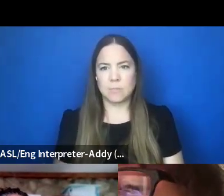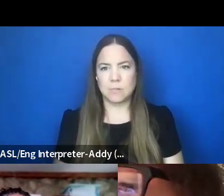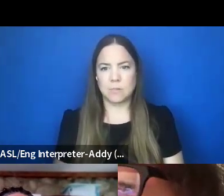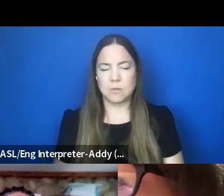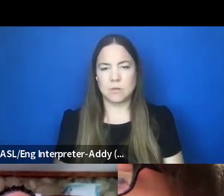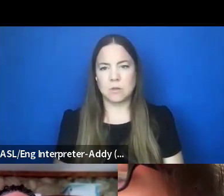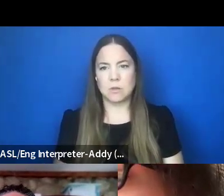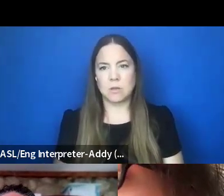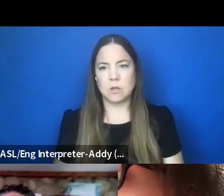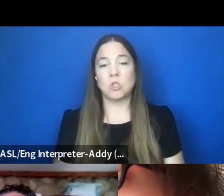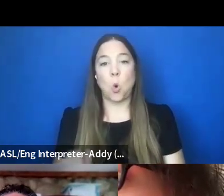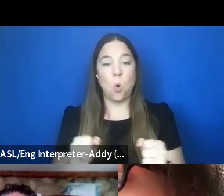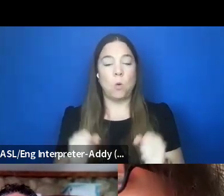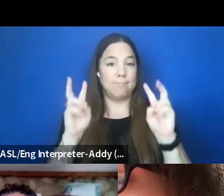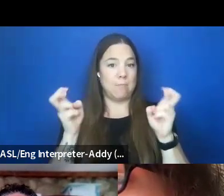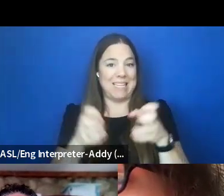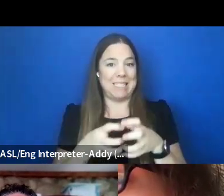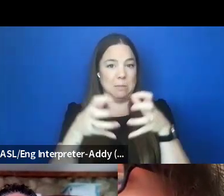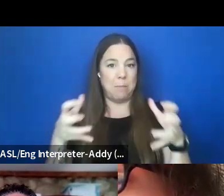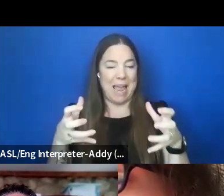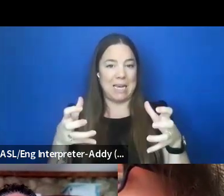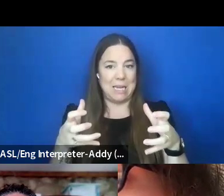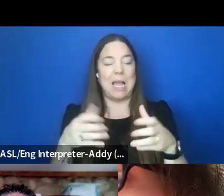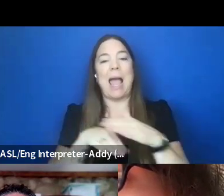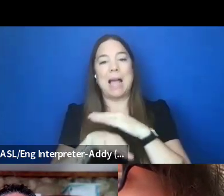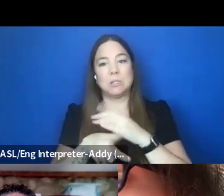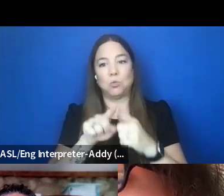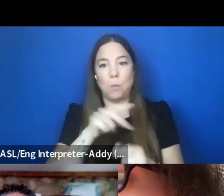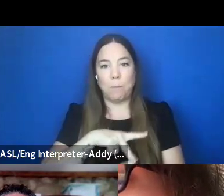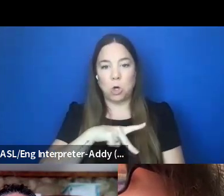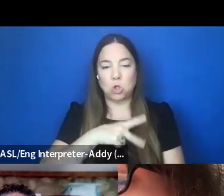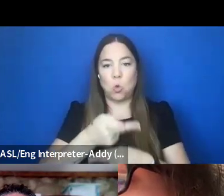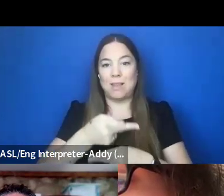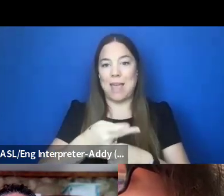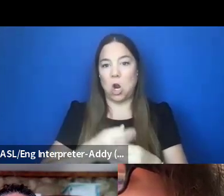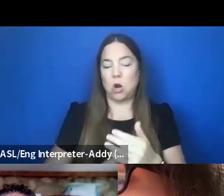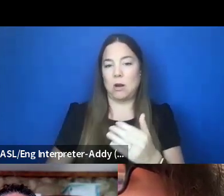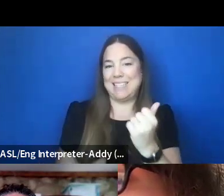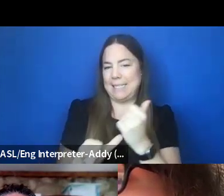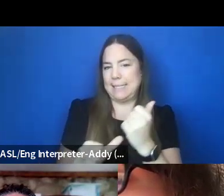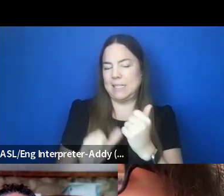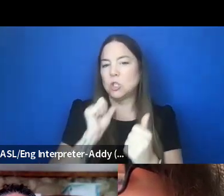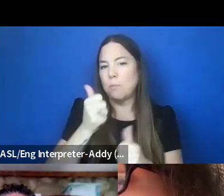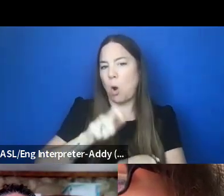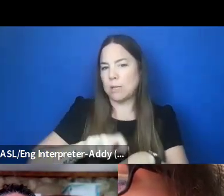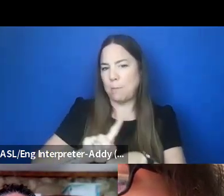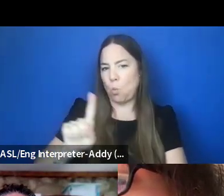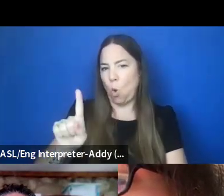Don Dew: Expanding access to personal care. Don Dew: Assistance is tomorrow one Pm. Eastern. Don Dew: It's a grassroots.